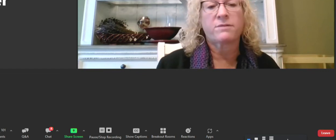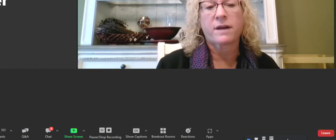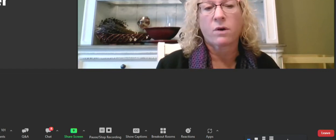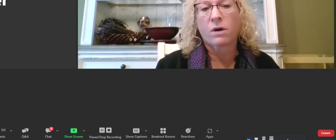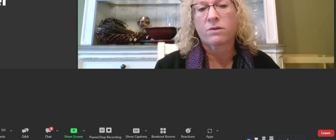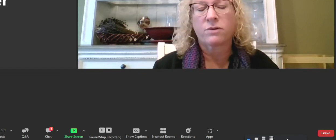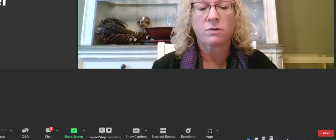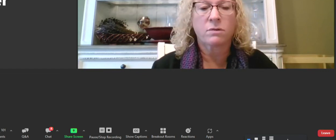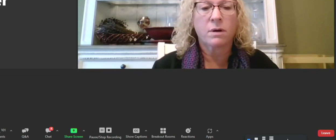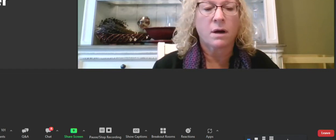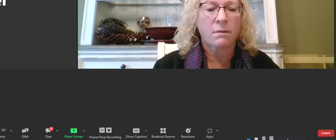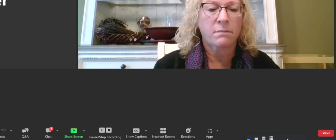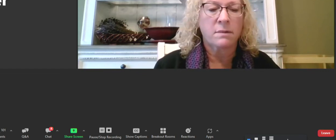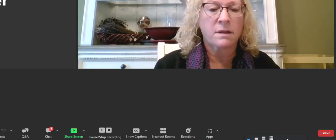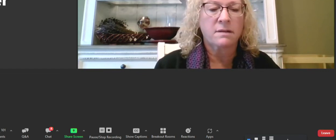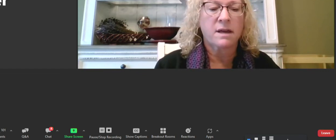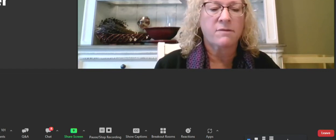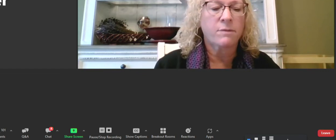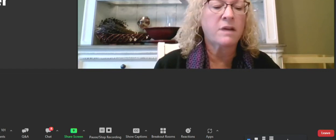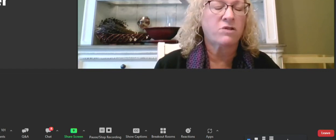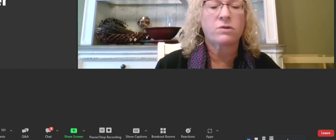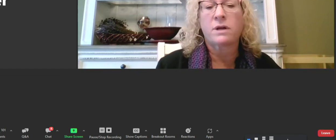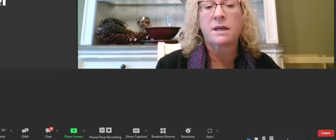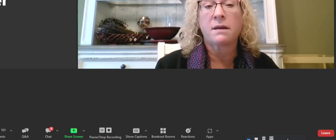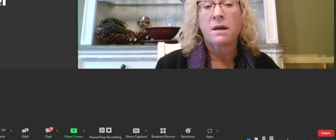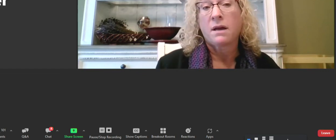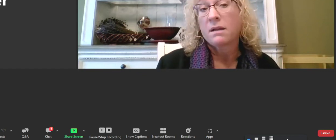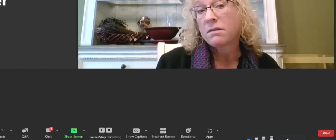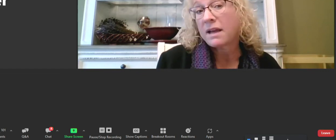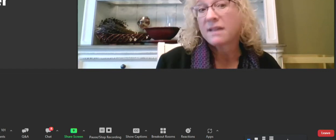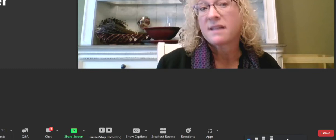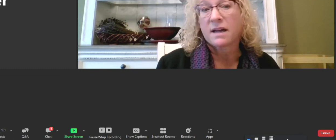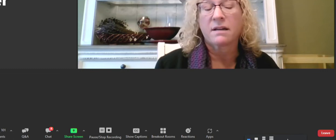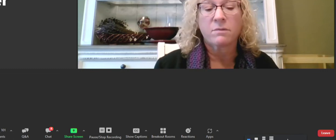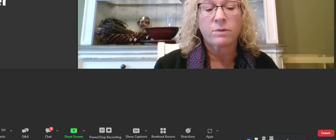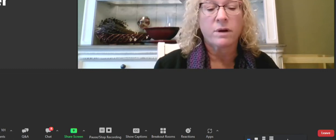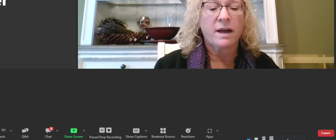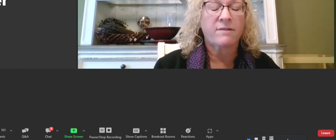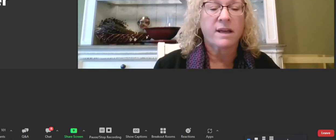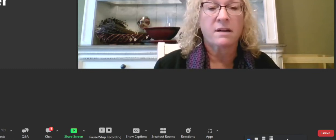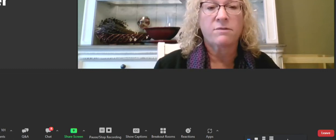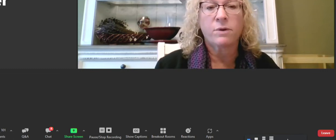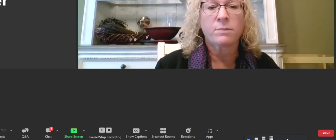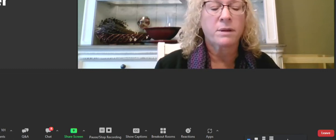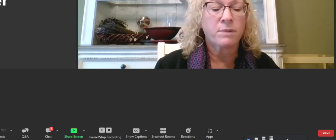If I call to get information or need, like I said, I advocated for the blood